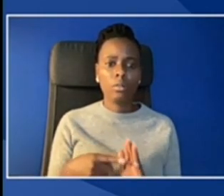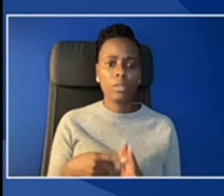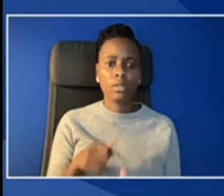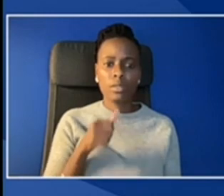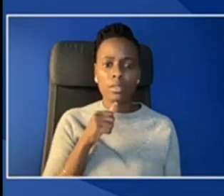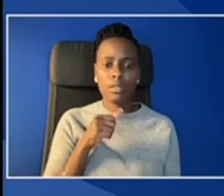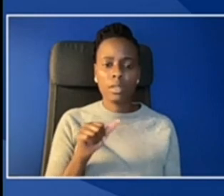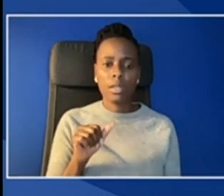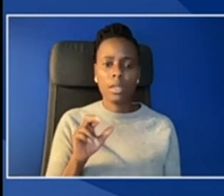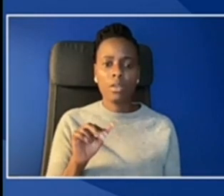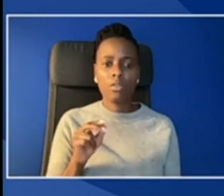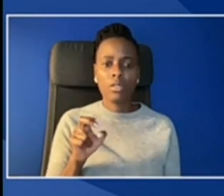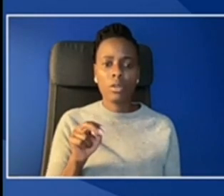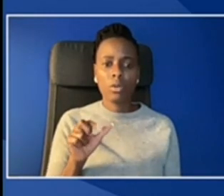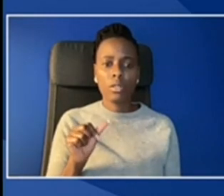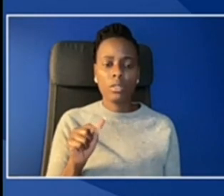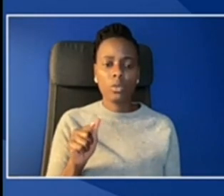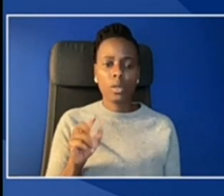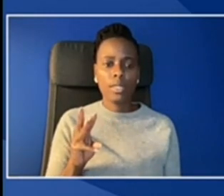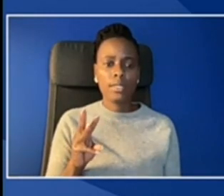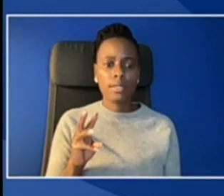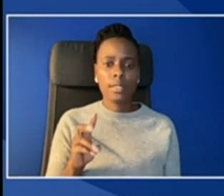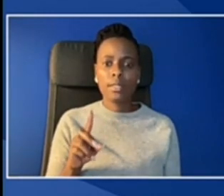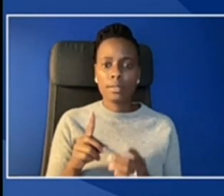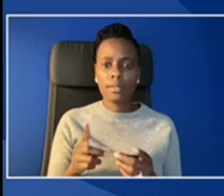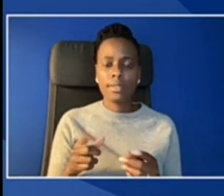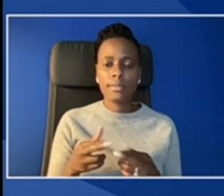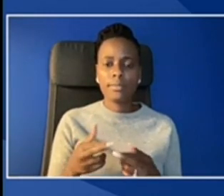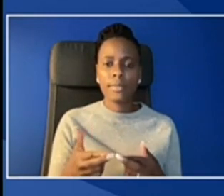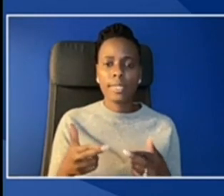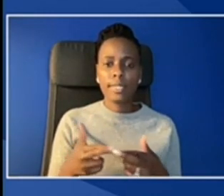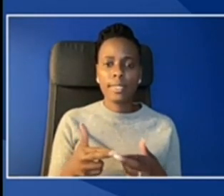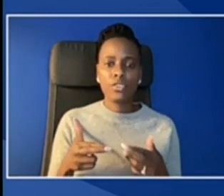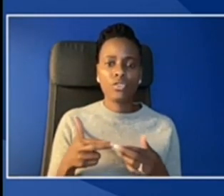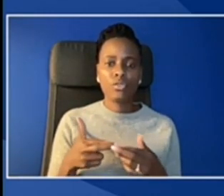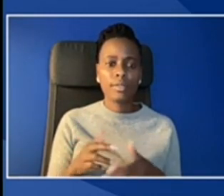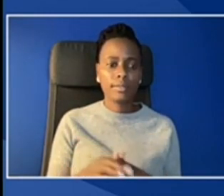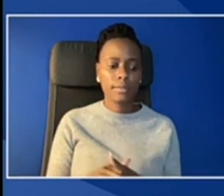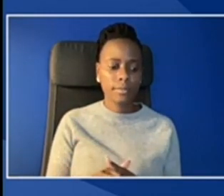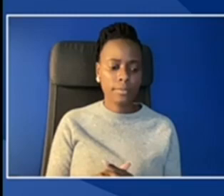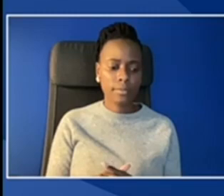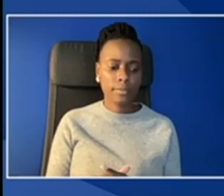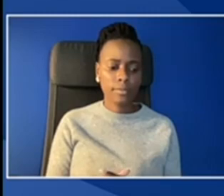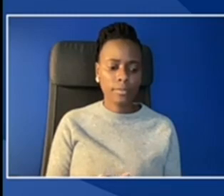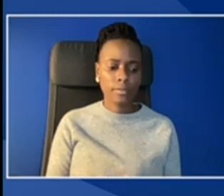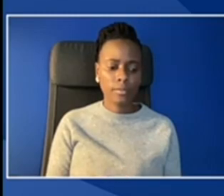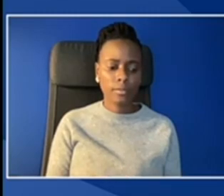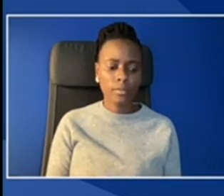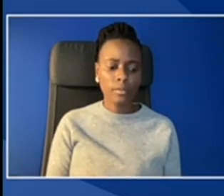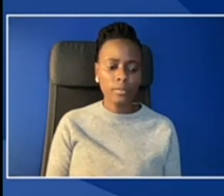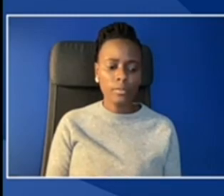Welcome, Representative Aguilar, thank you for coming here to make a public comment